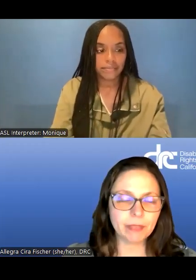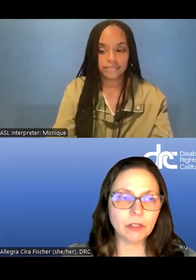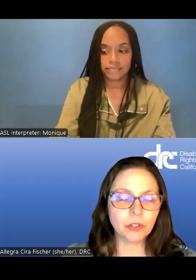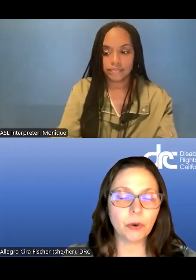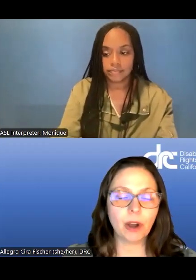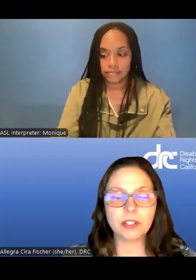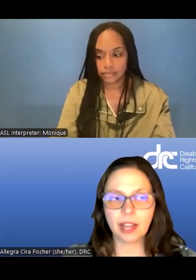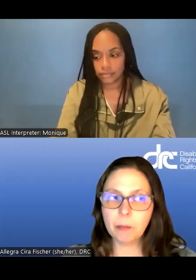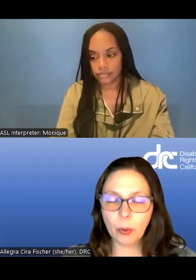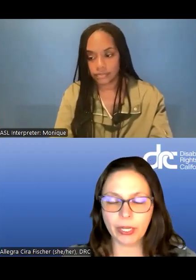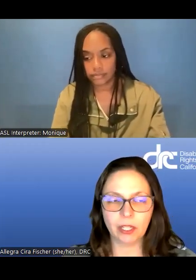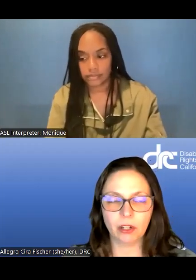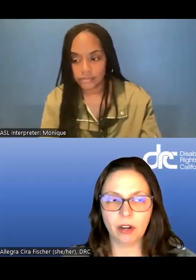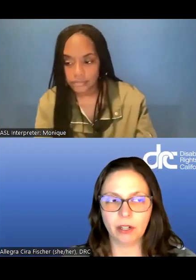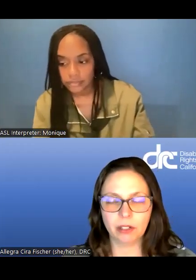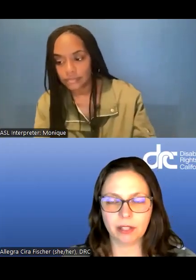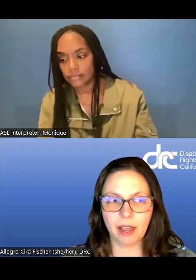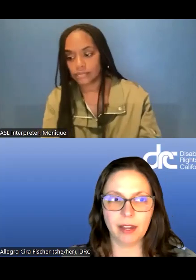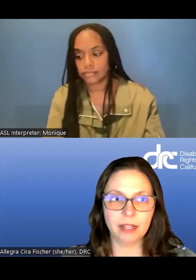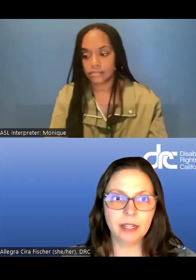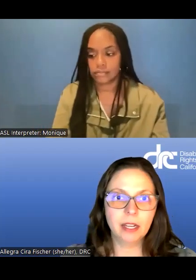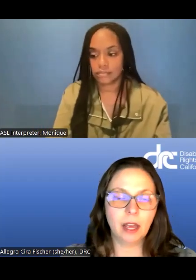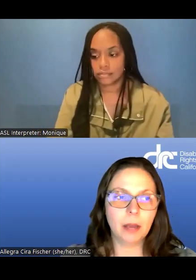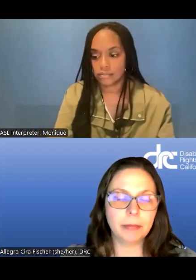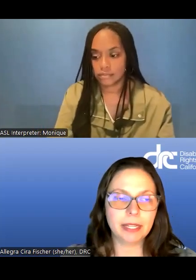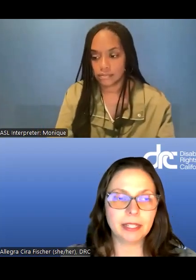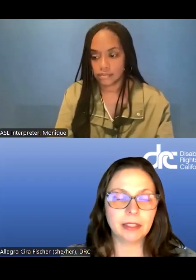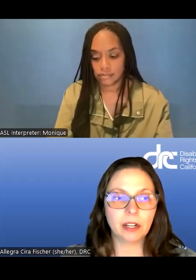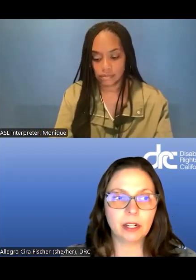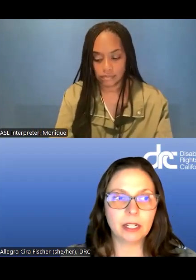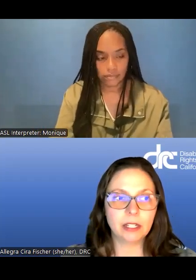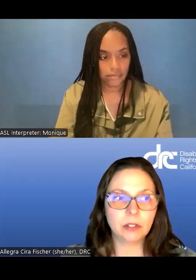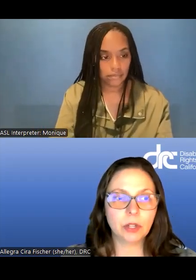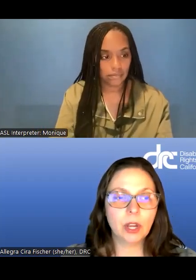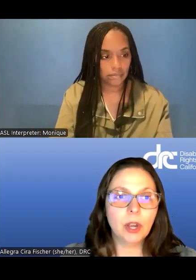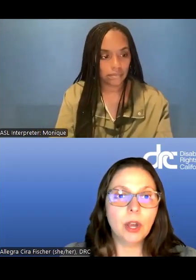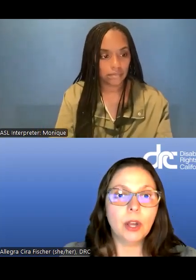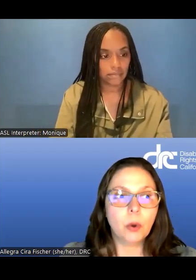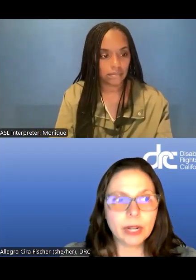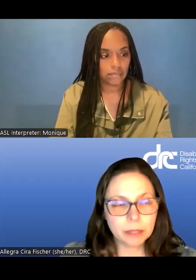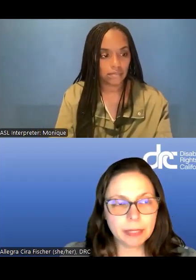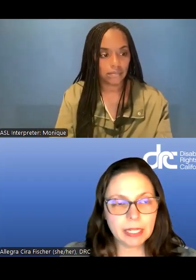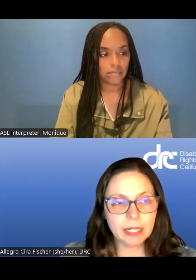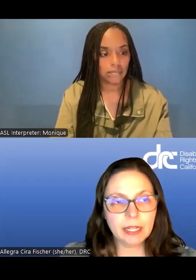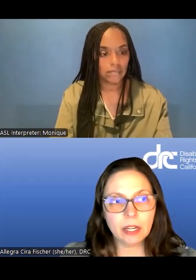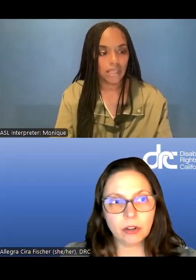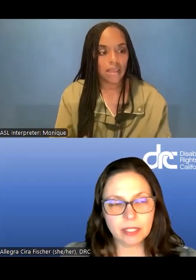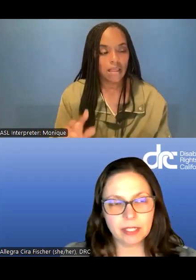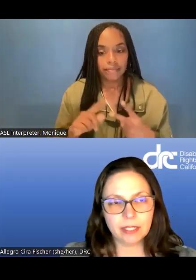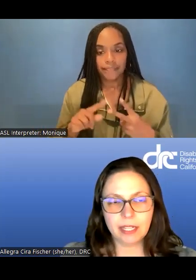So our second point here on our slide, is that there is going to be an increase in state